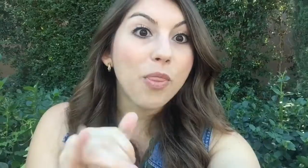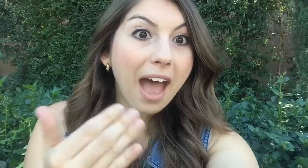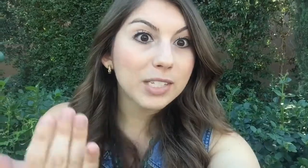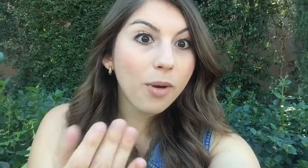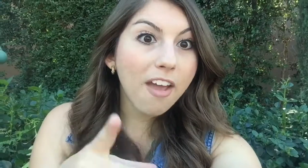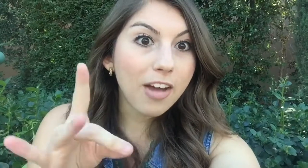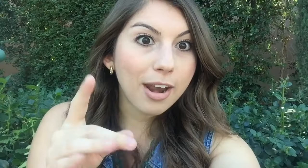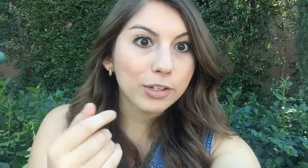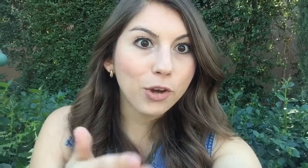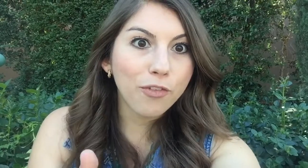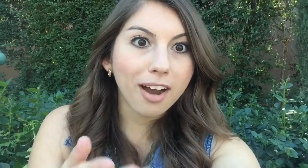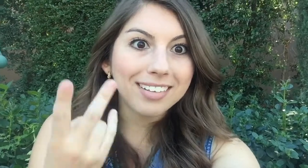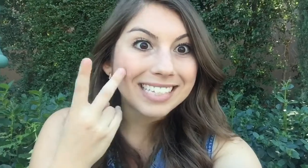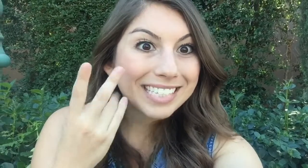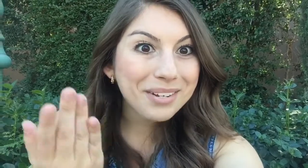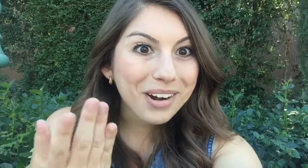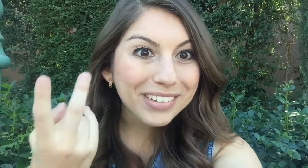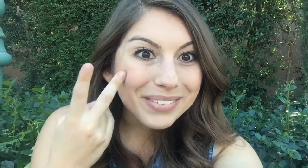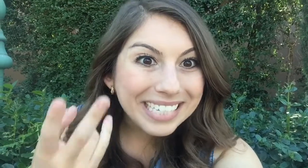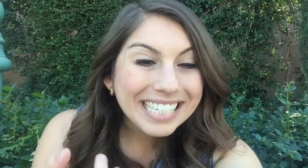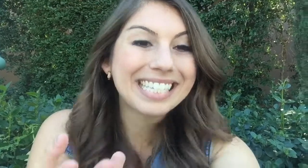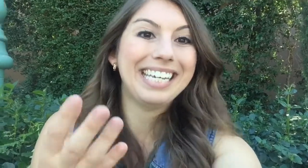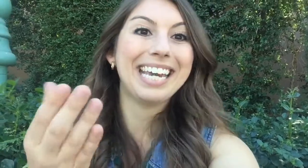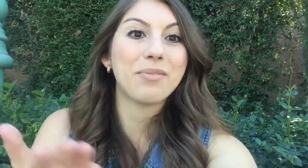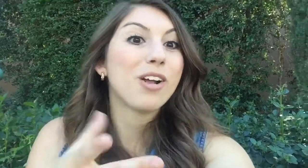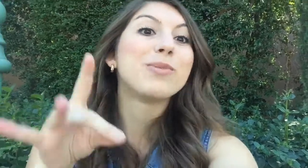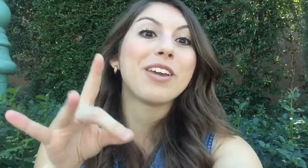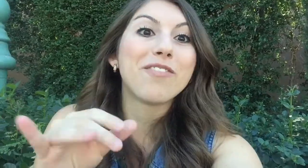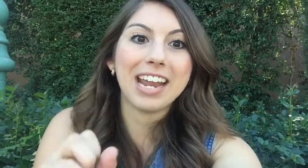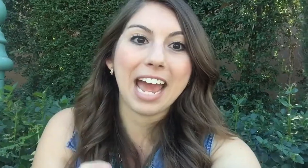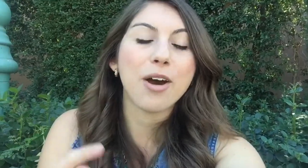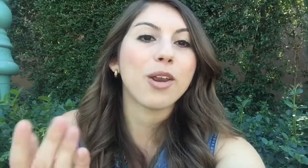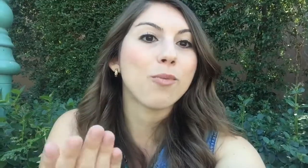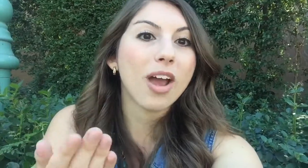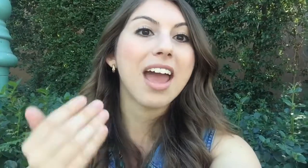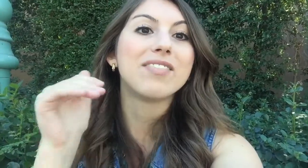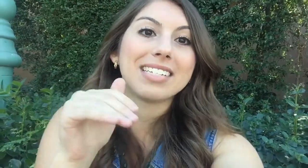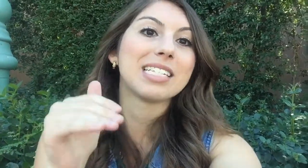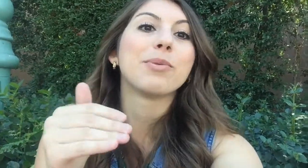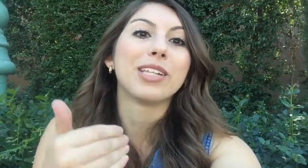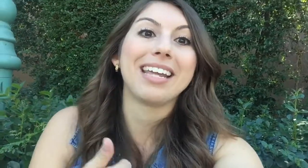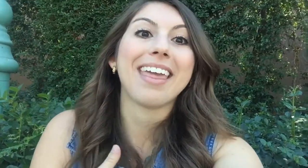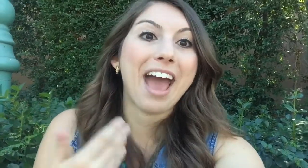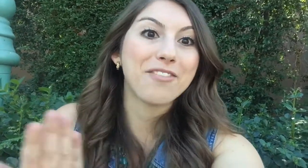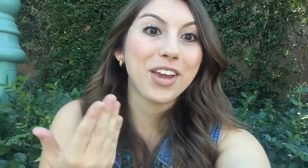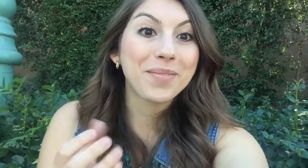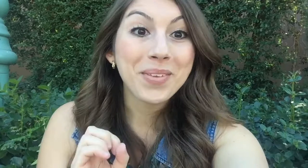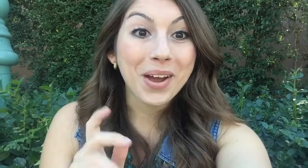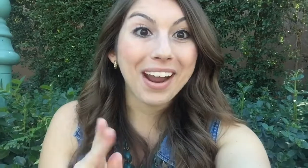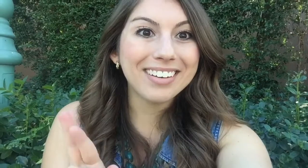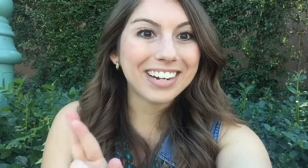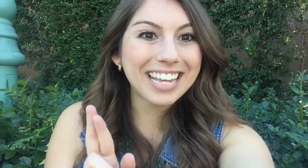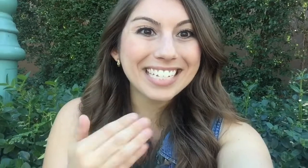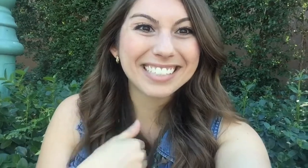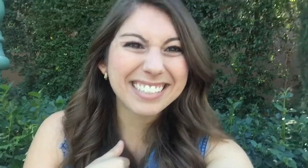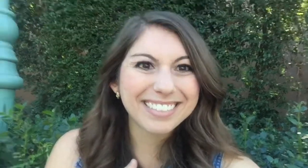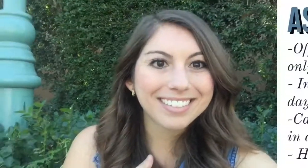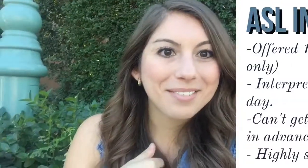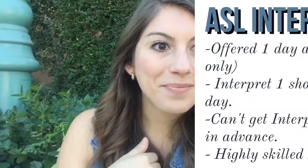So, that's what I found out so far lets see what else we can find out and what kind of accessibility they have here. Ok. Ready?